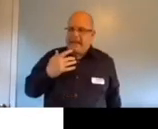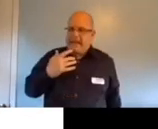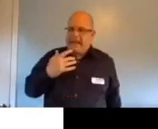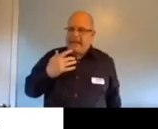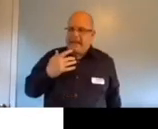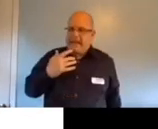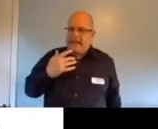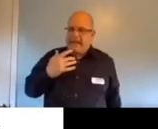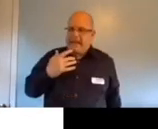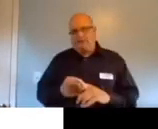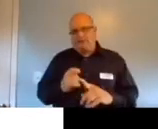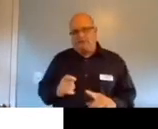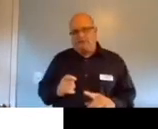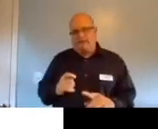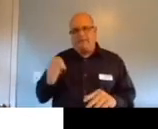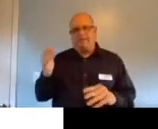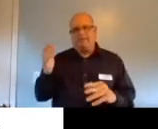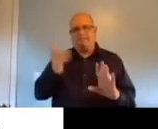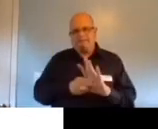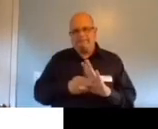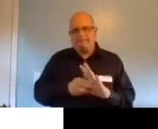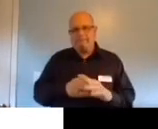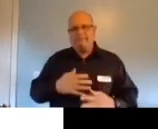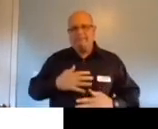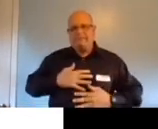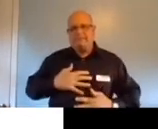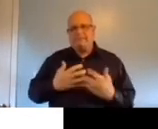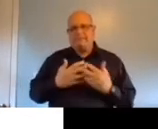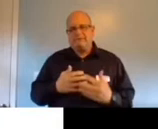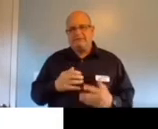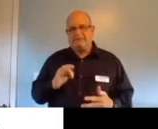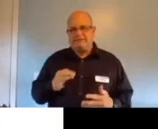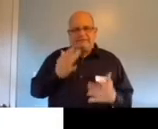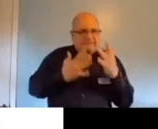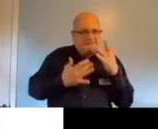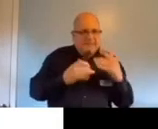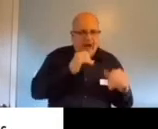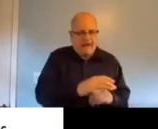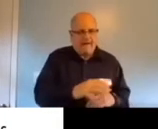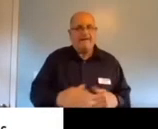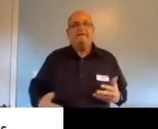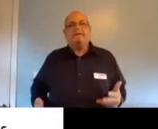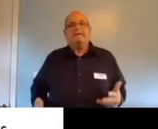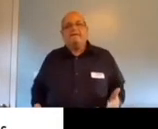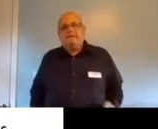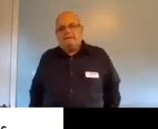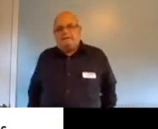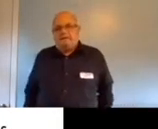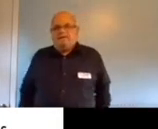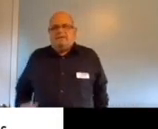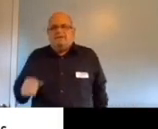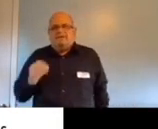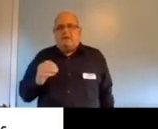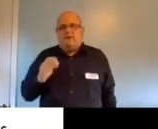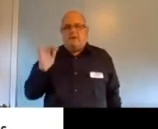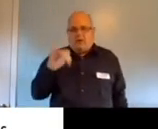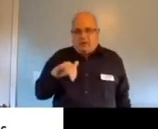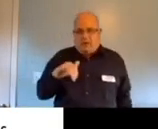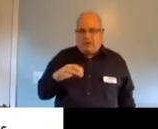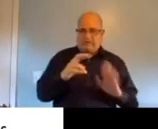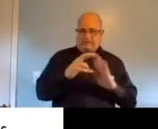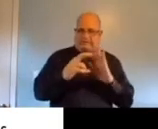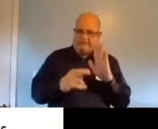ventilators. Those guidelines discriminated against people